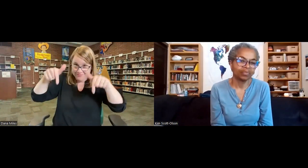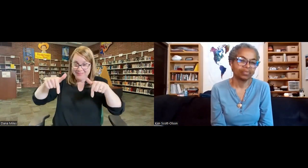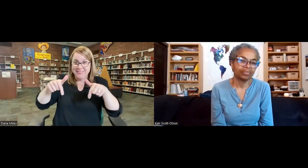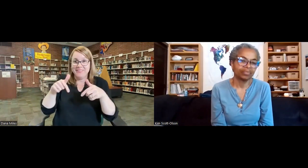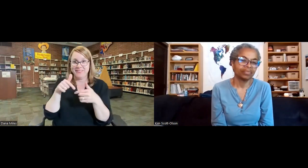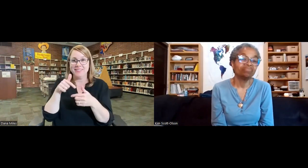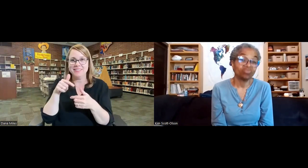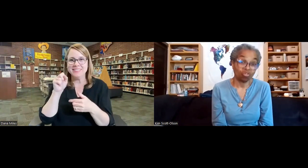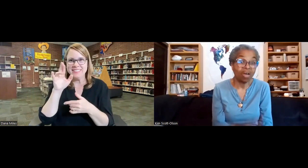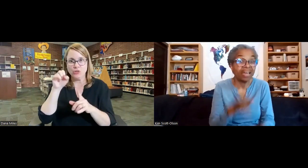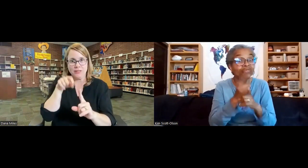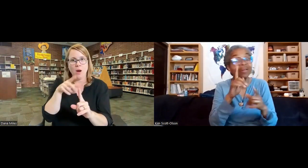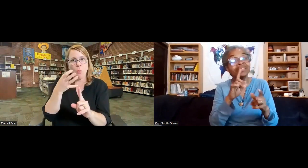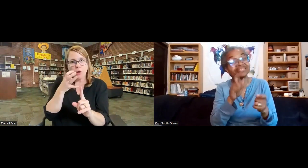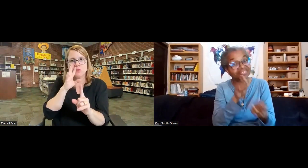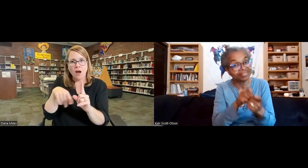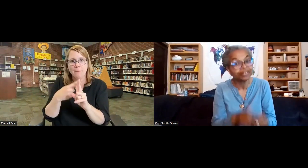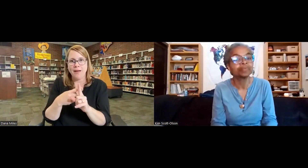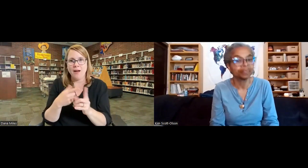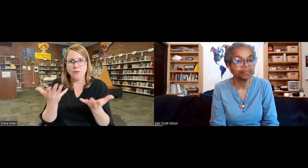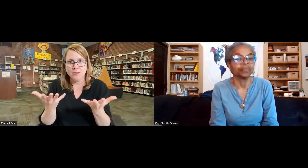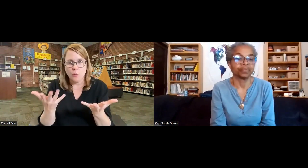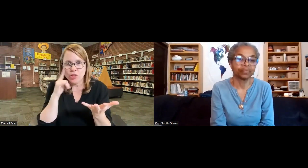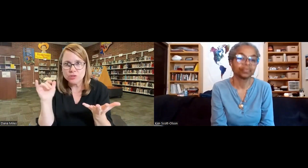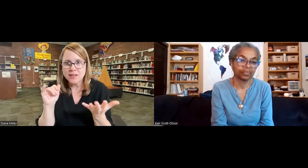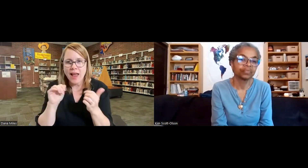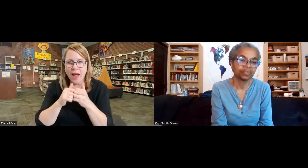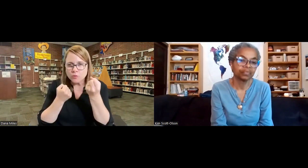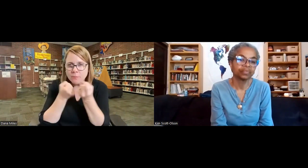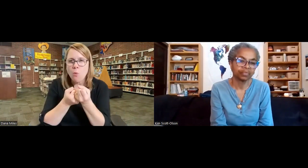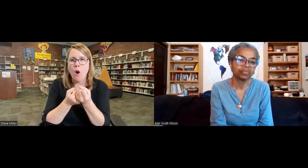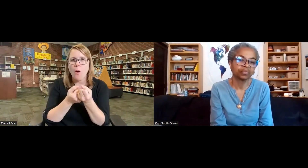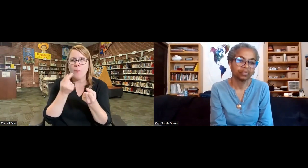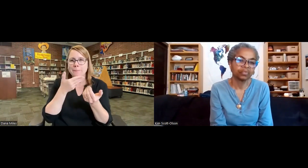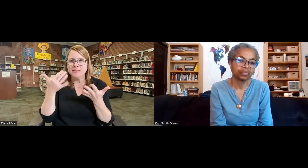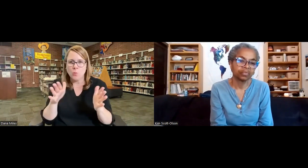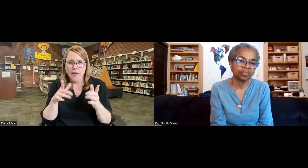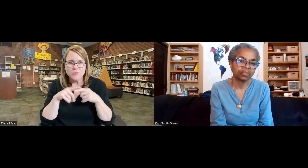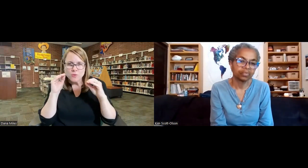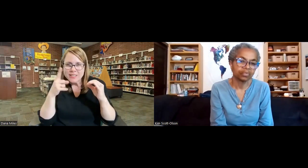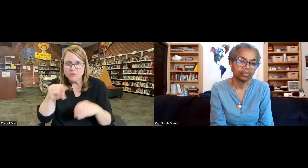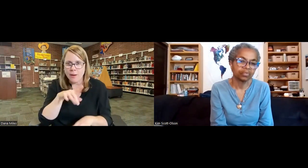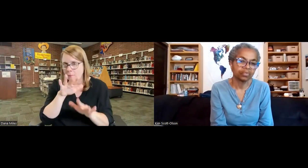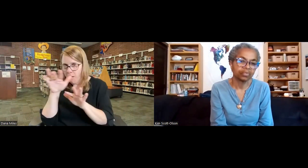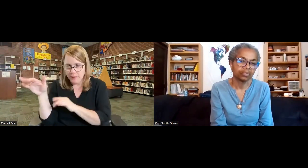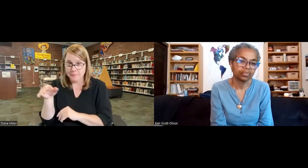we’re here right now. - Yes, exactly! That’s exactly what I want to talk about in this series. What can this look like, how can we support,